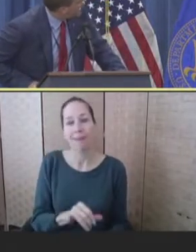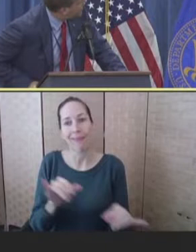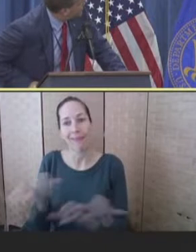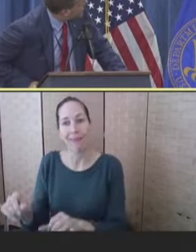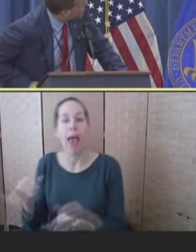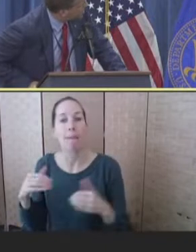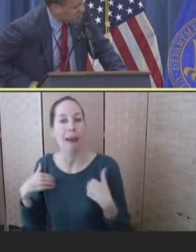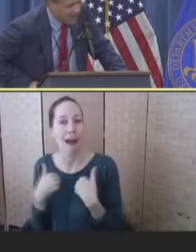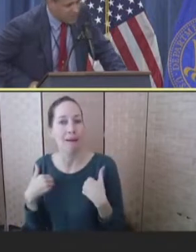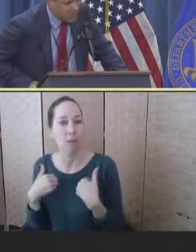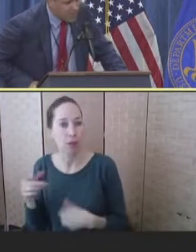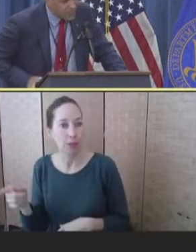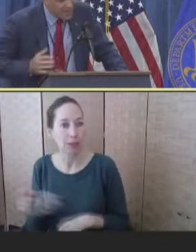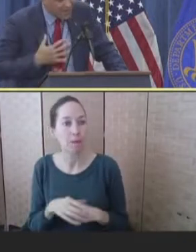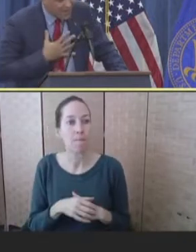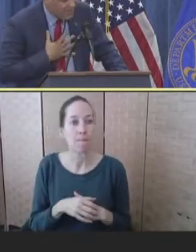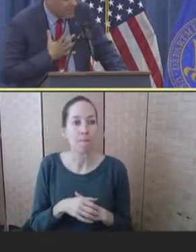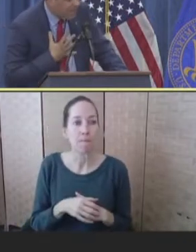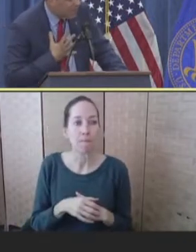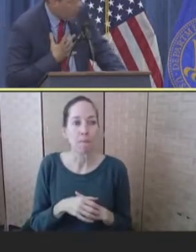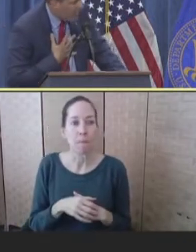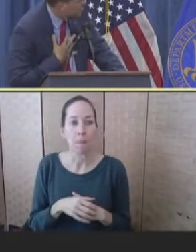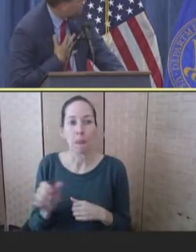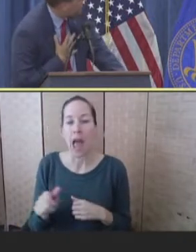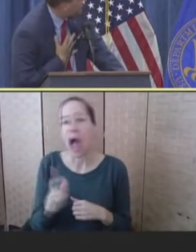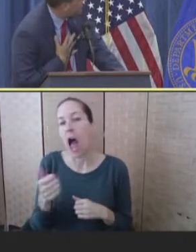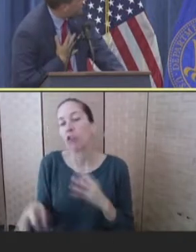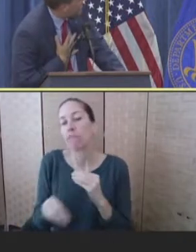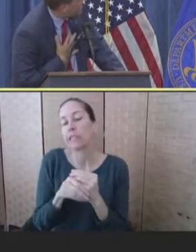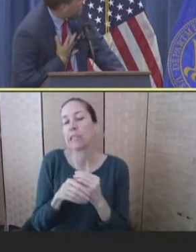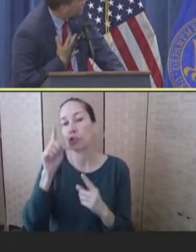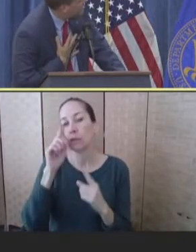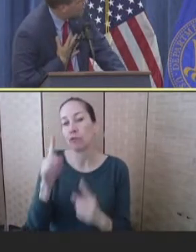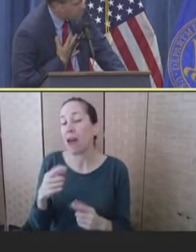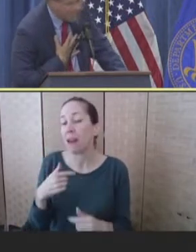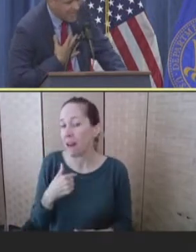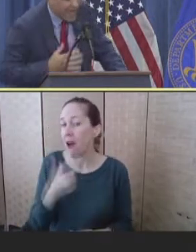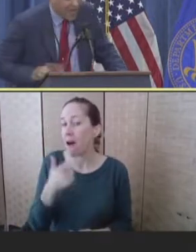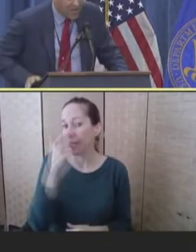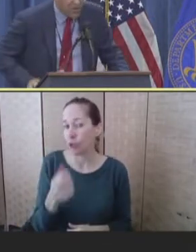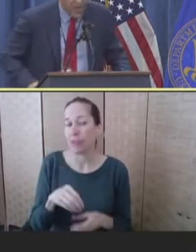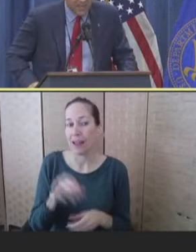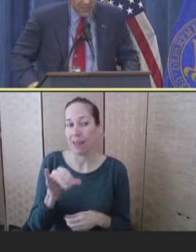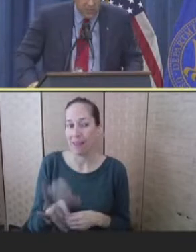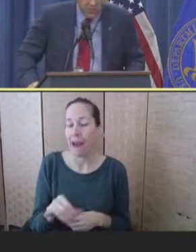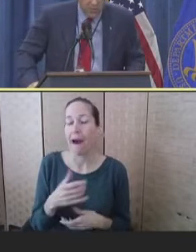And then these tertiary objectives are actually the things that I'm quite interested in really characterizing the immune response.